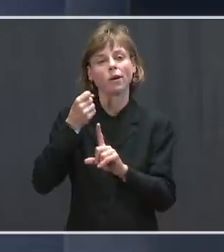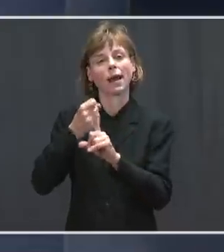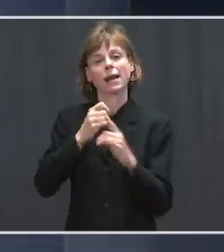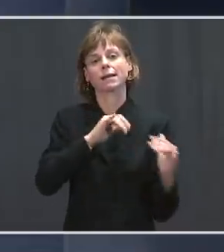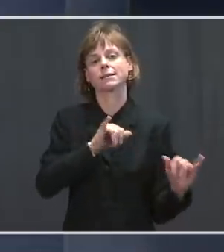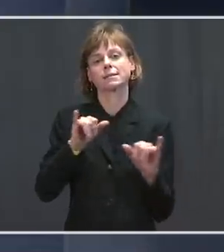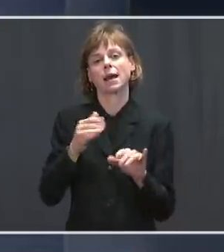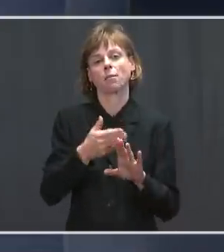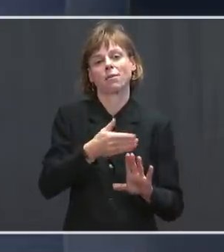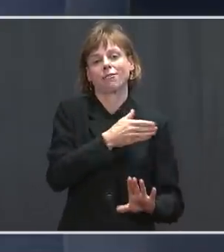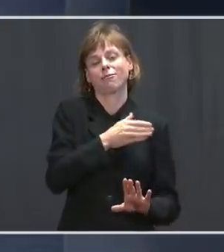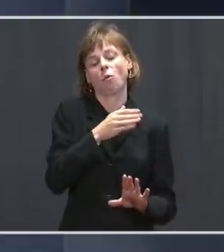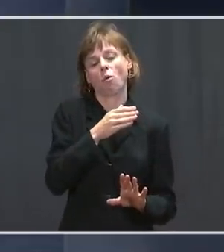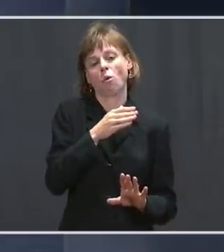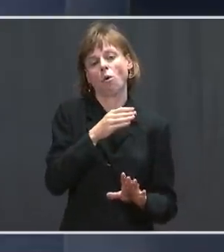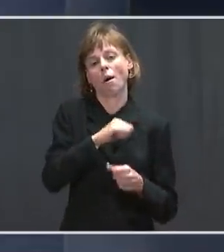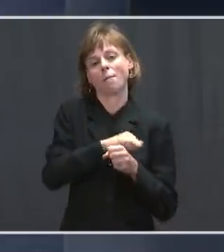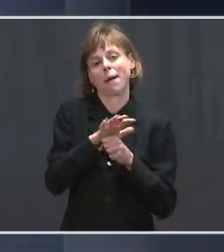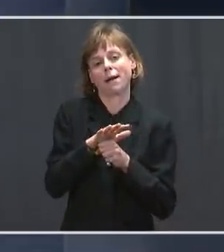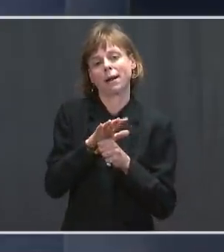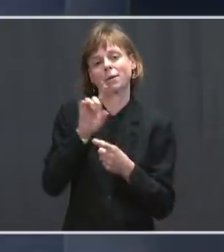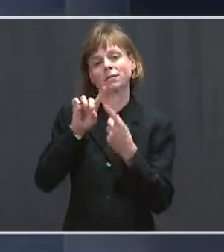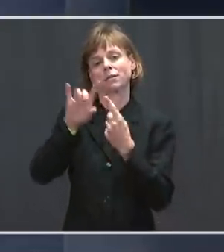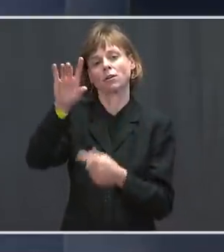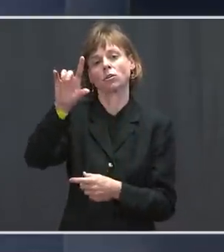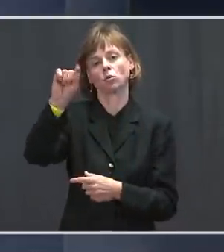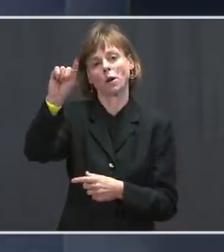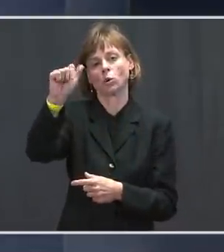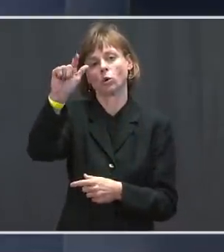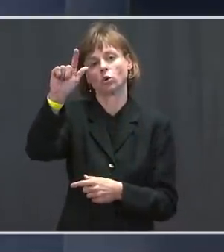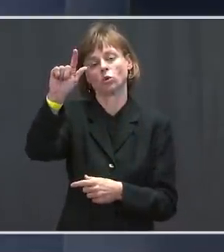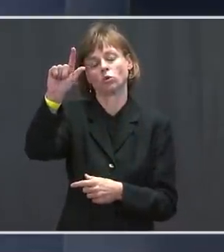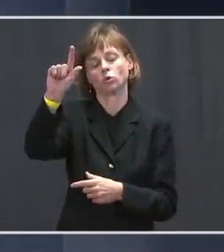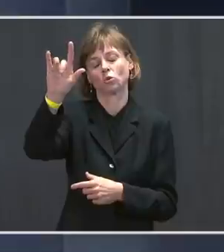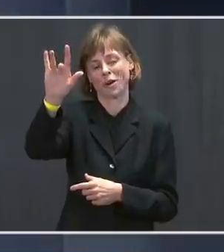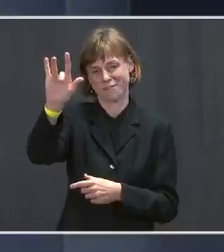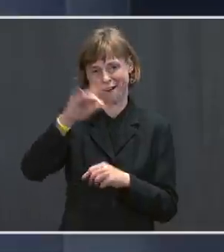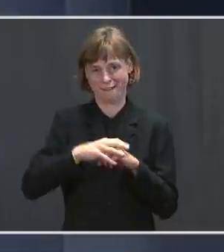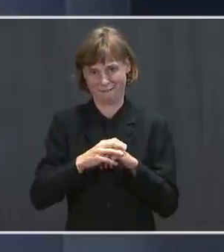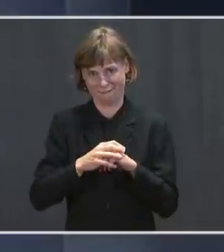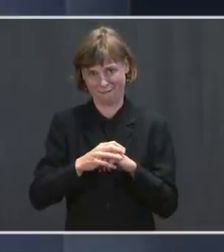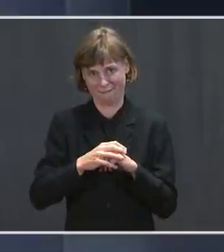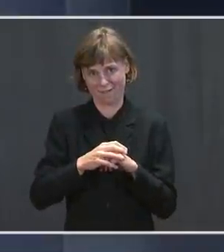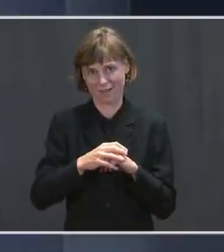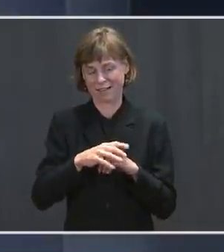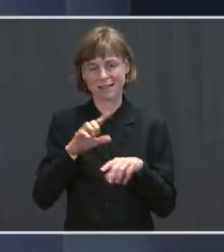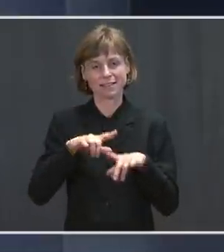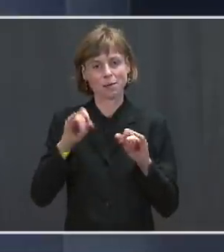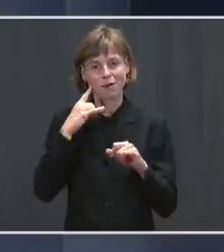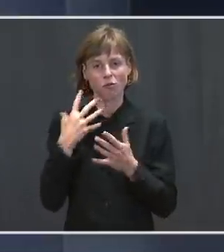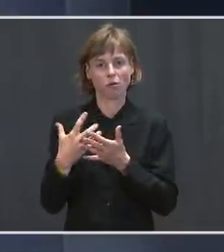And it would take just as long to get back to full employment. This week was the 46th consecutive week that jobless claims